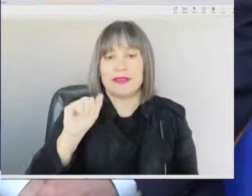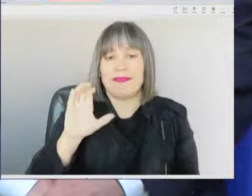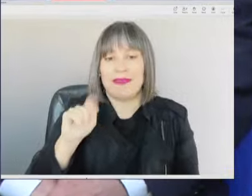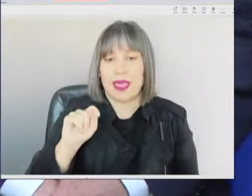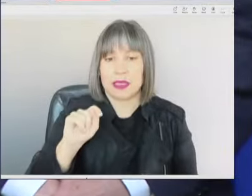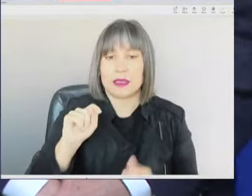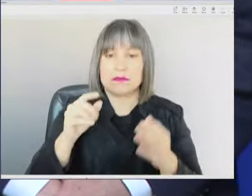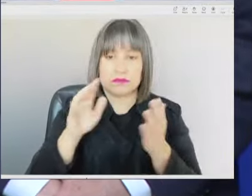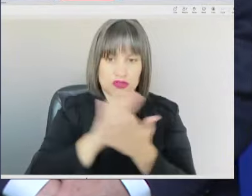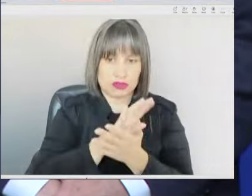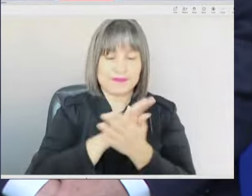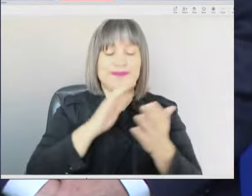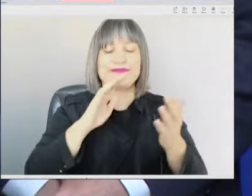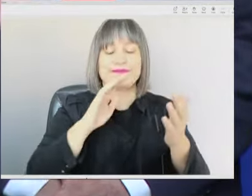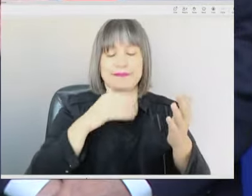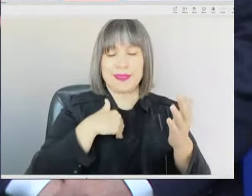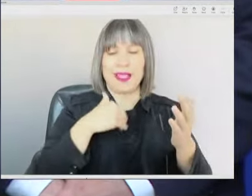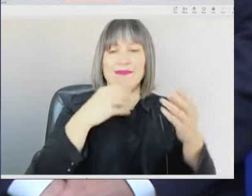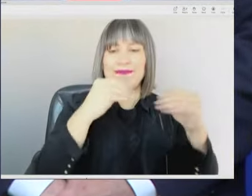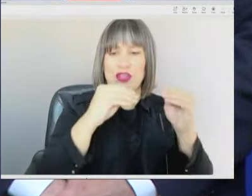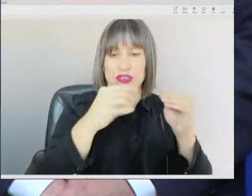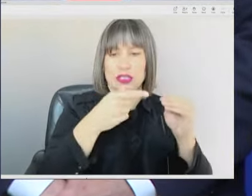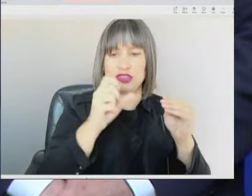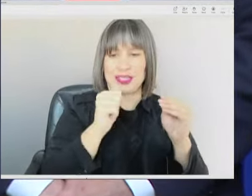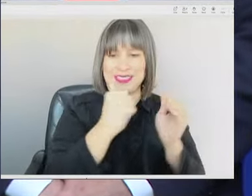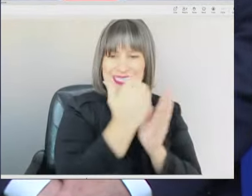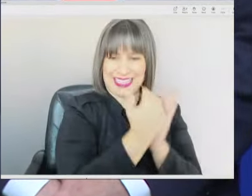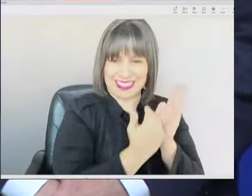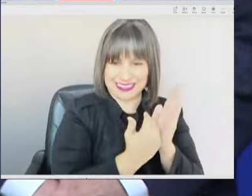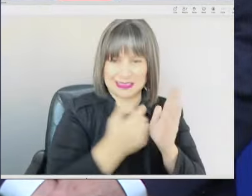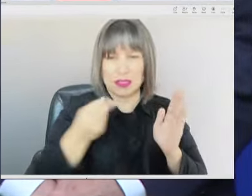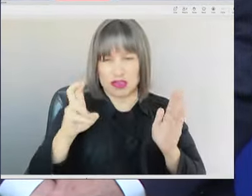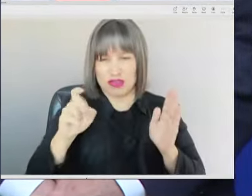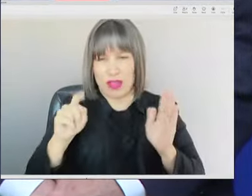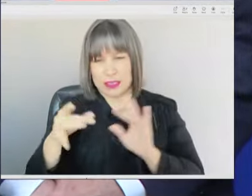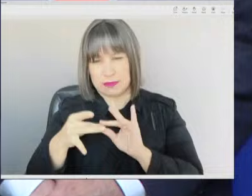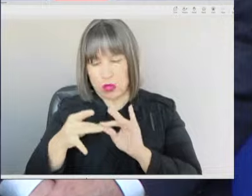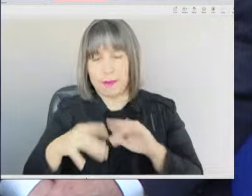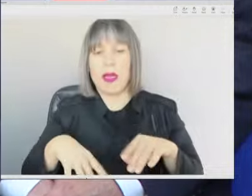our senior advisor, spoke about that are on -- plus in process as well. And then each of